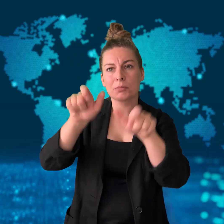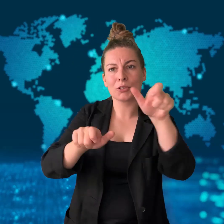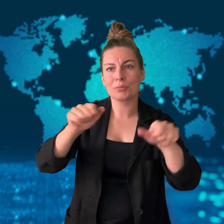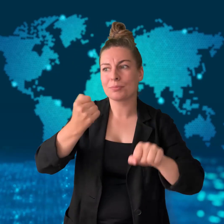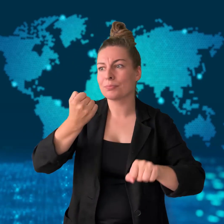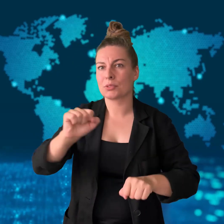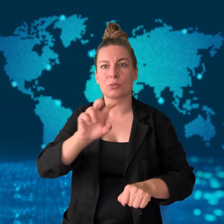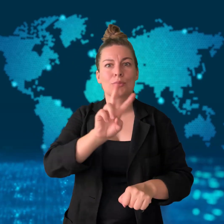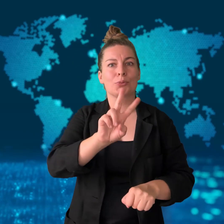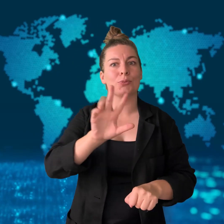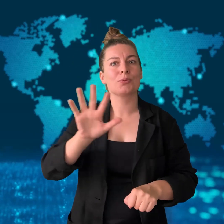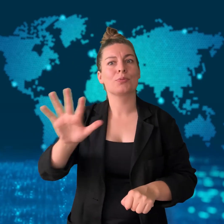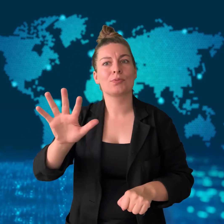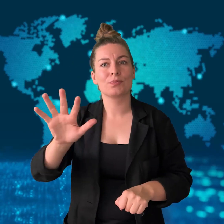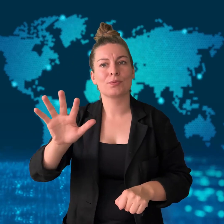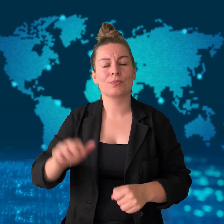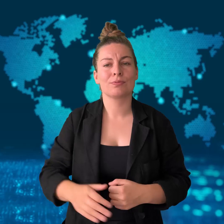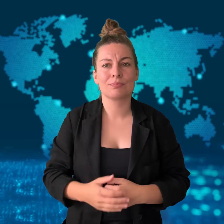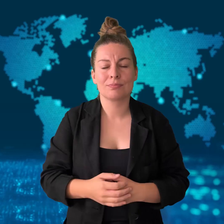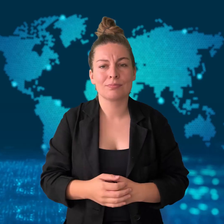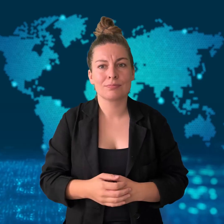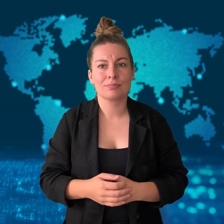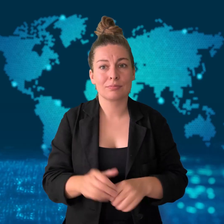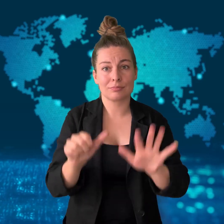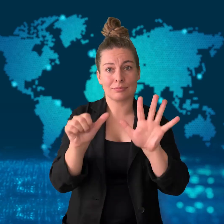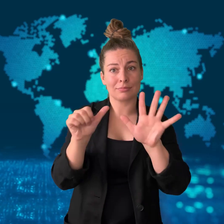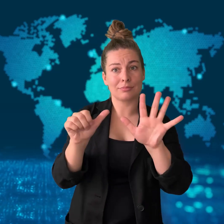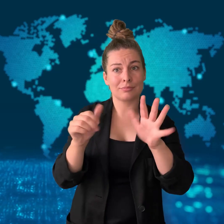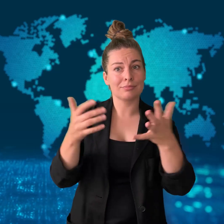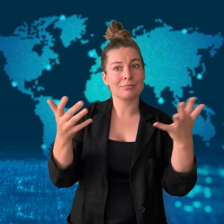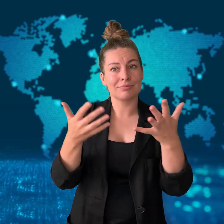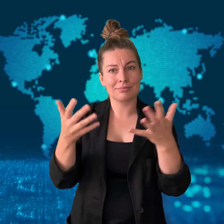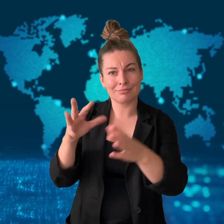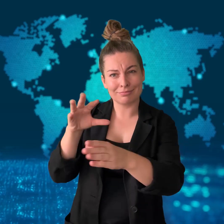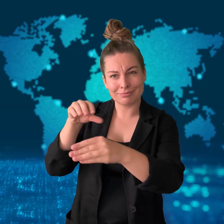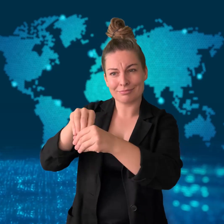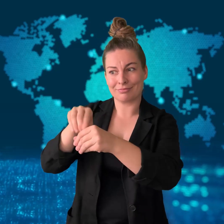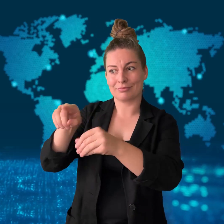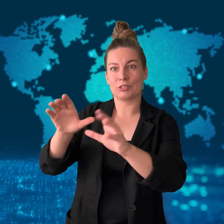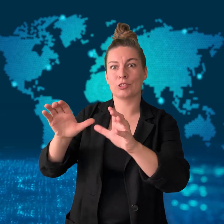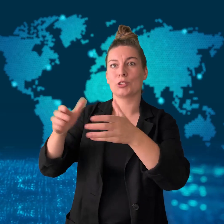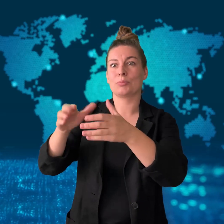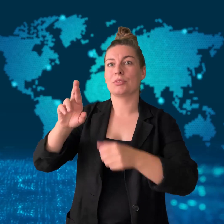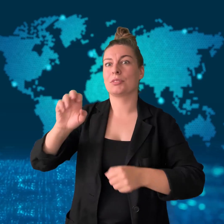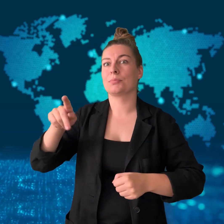six of them were with the Republic campaign,